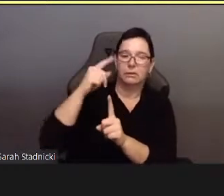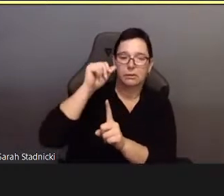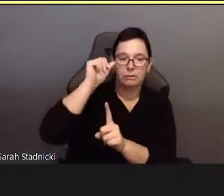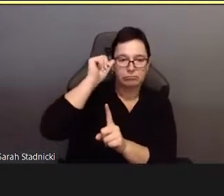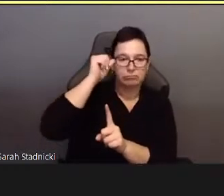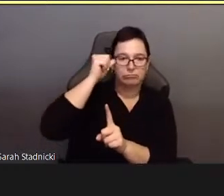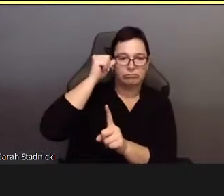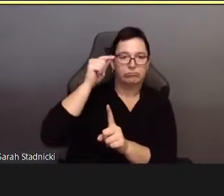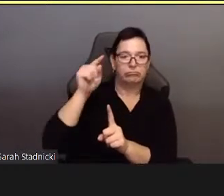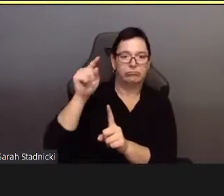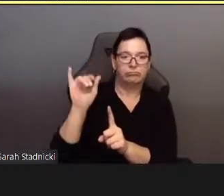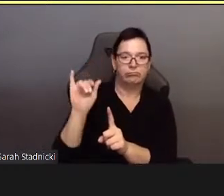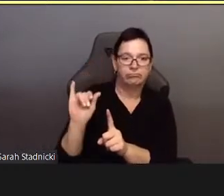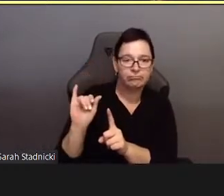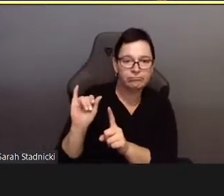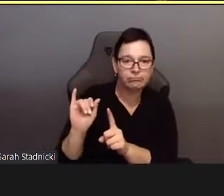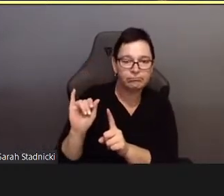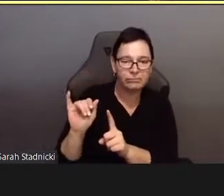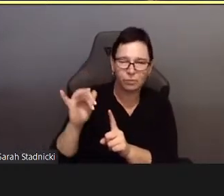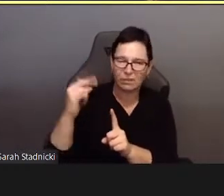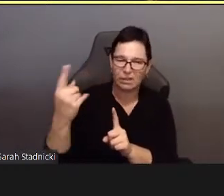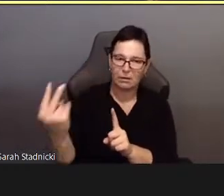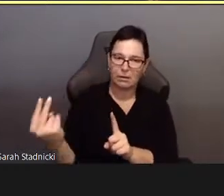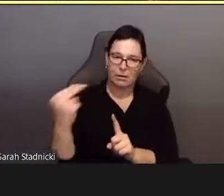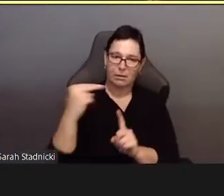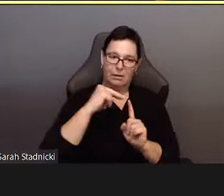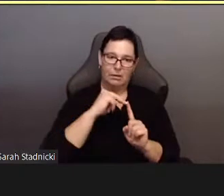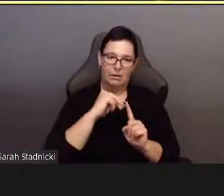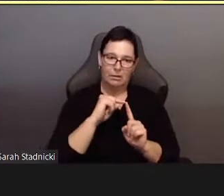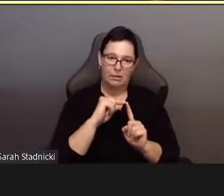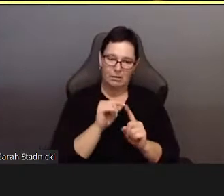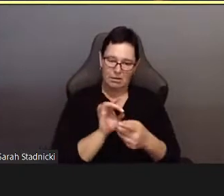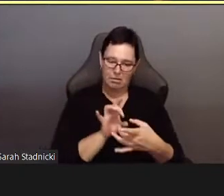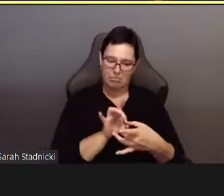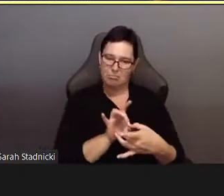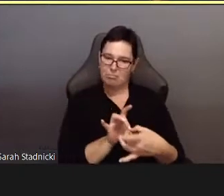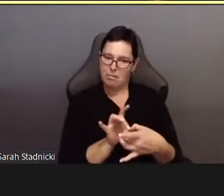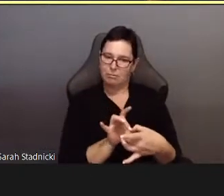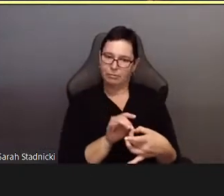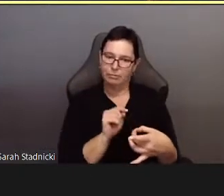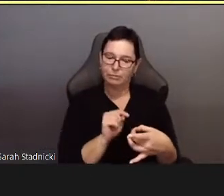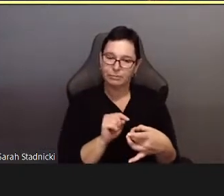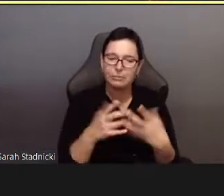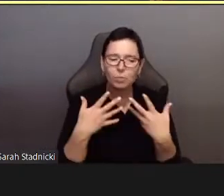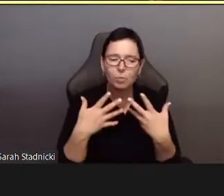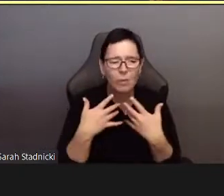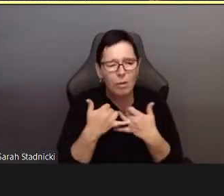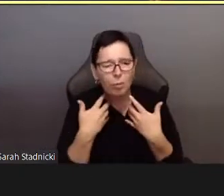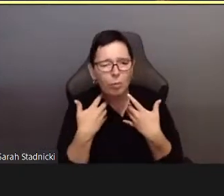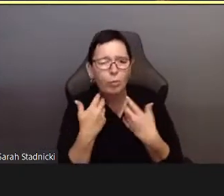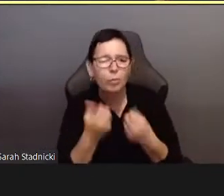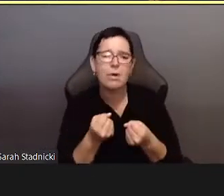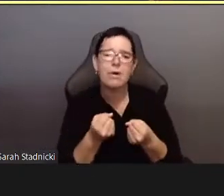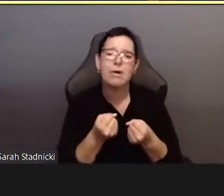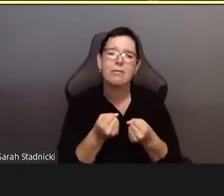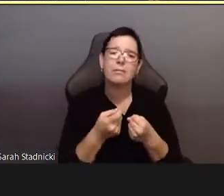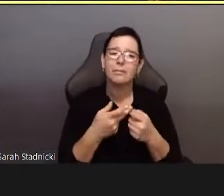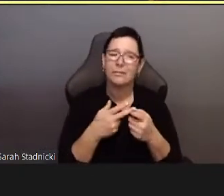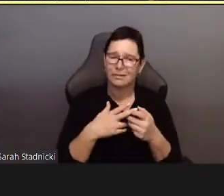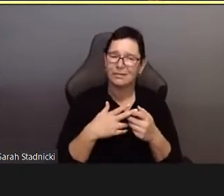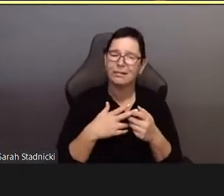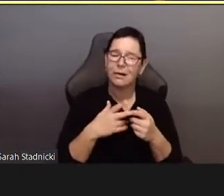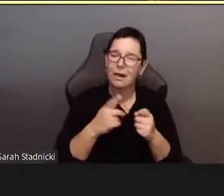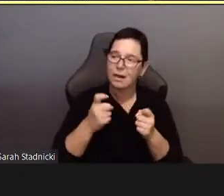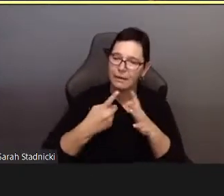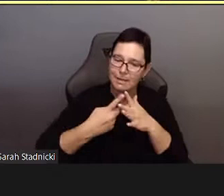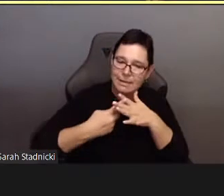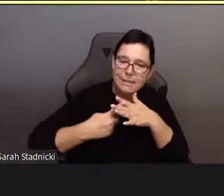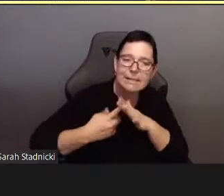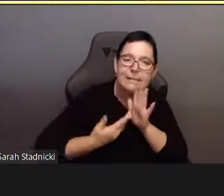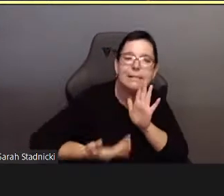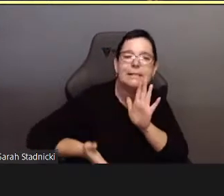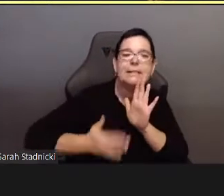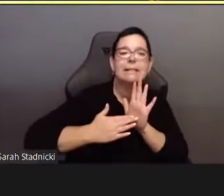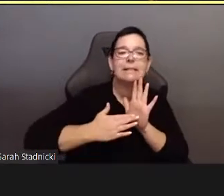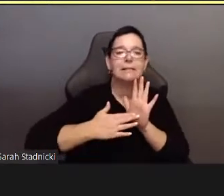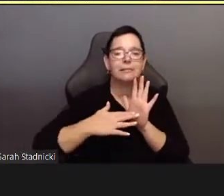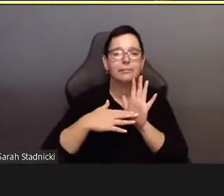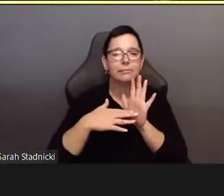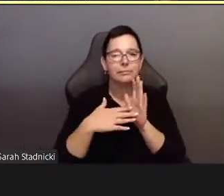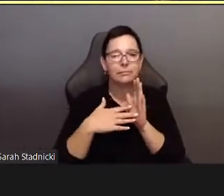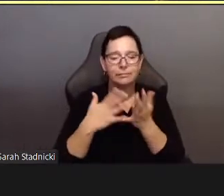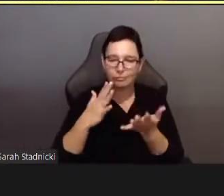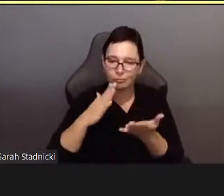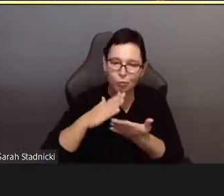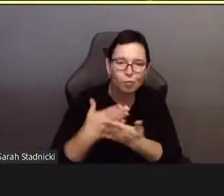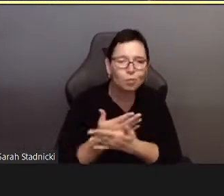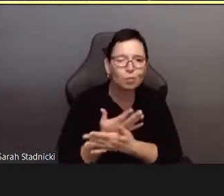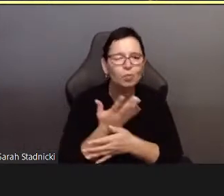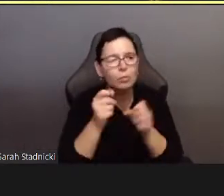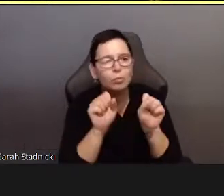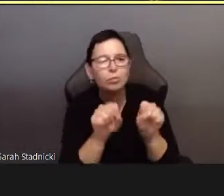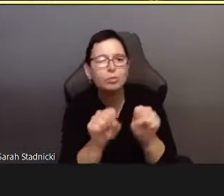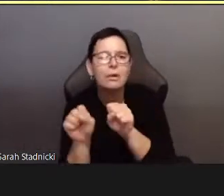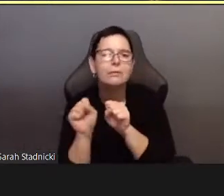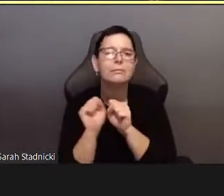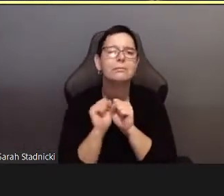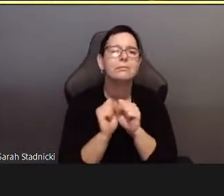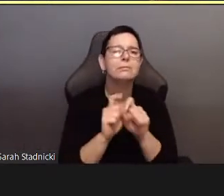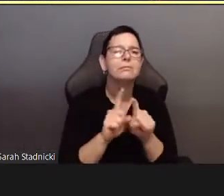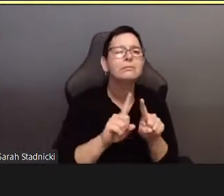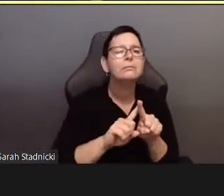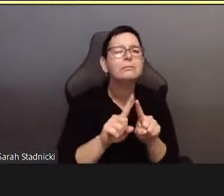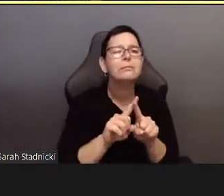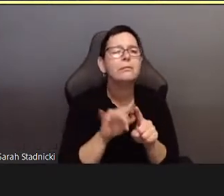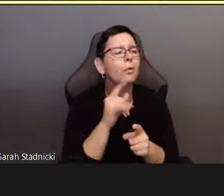to them the power to undo us, as AIDS and COVID tragically remind us.